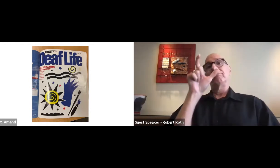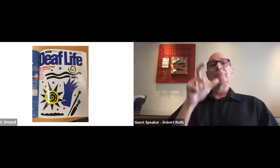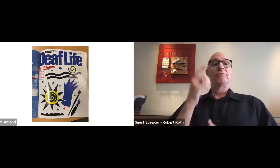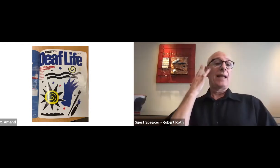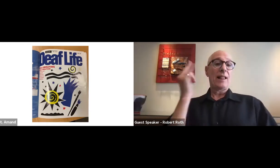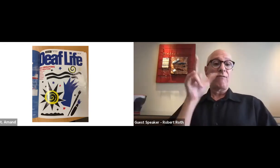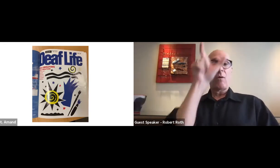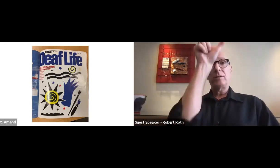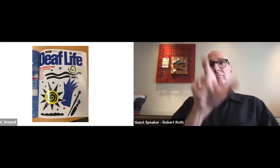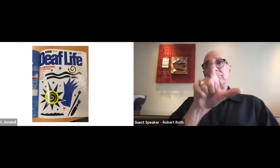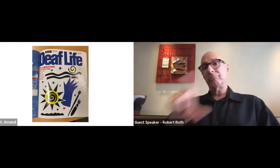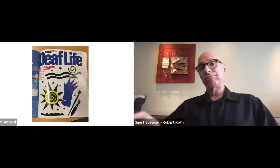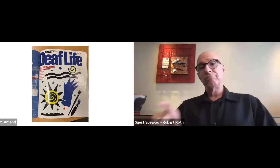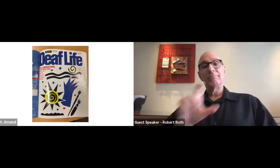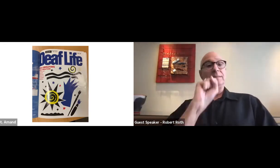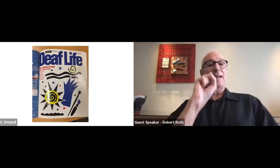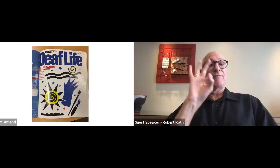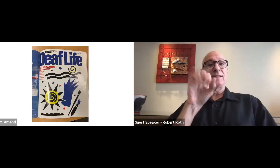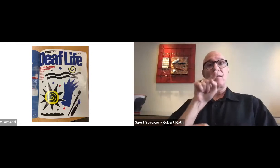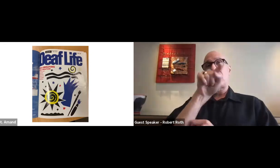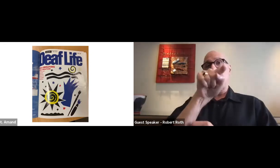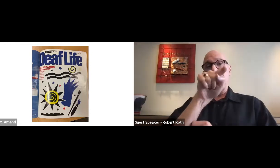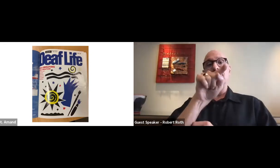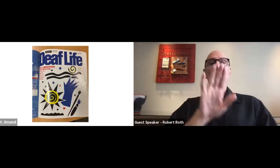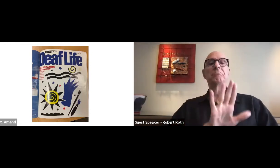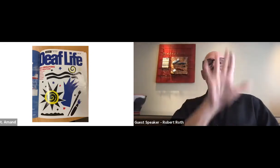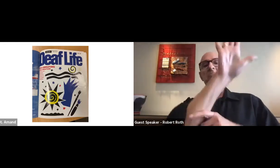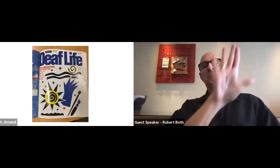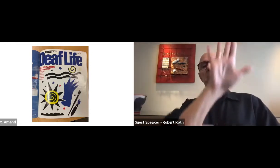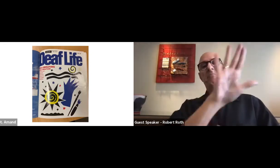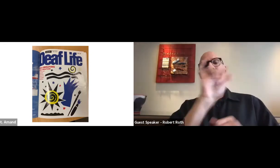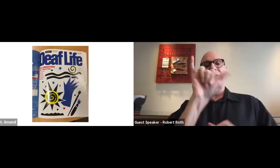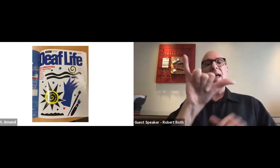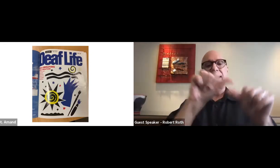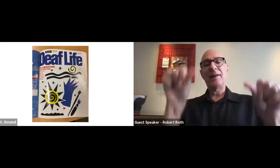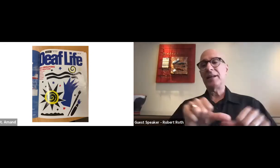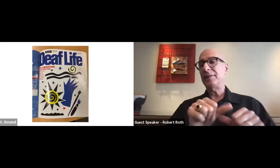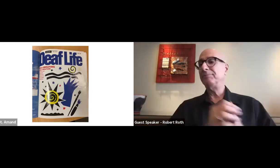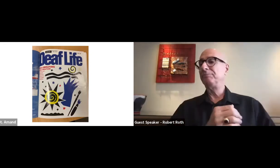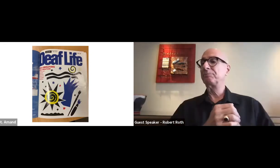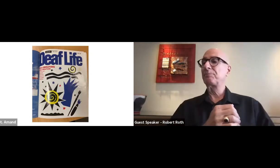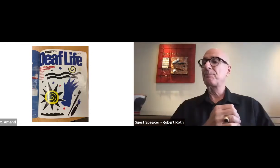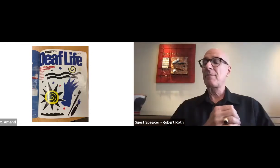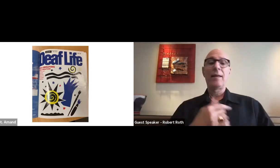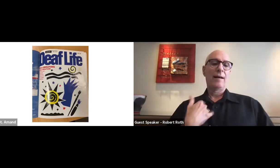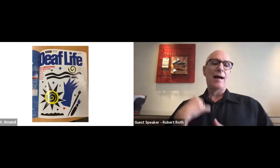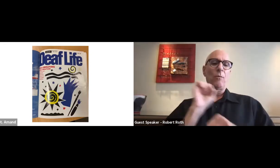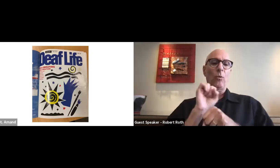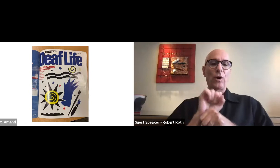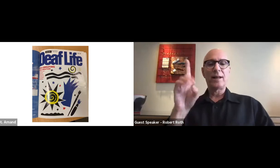That served the Deaf community in California from San Francisco and points north.